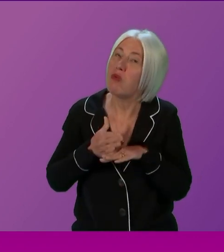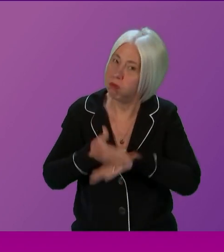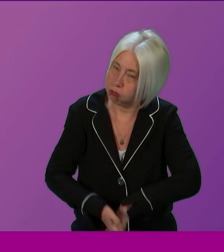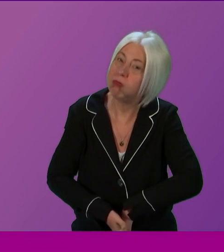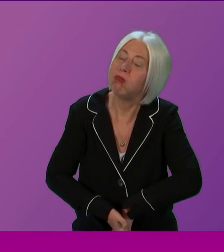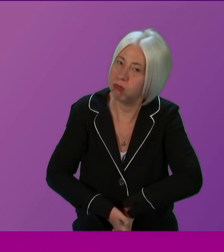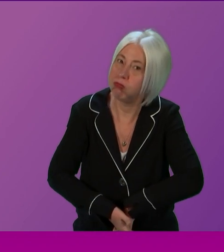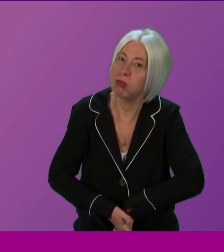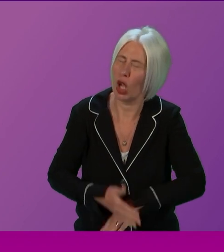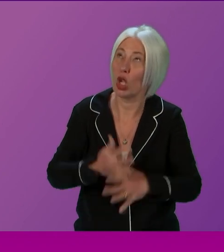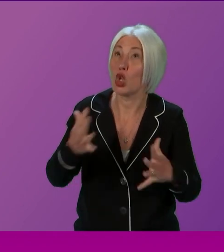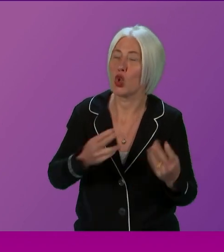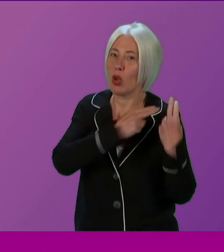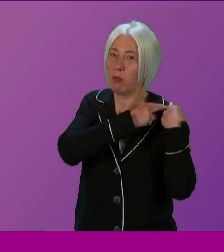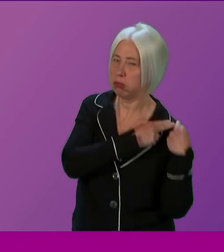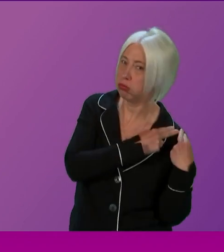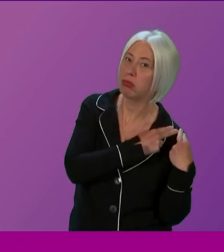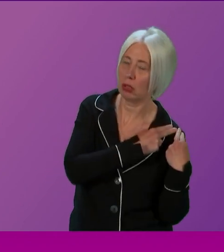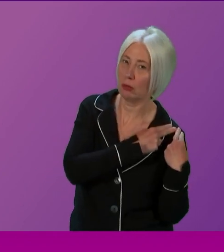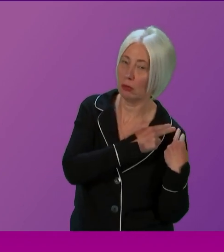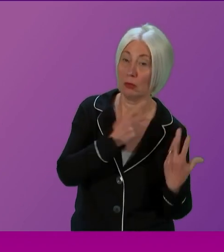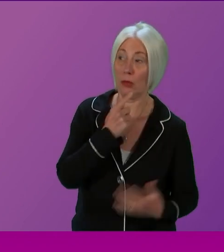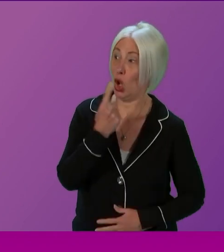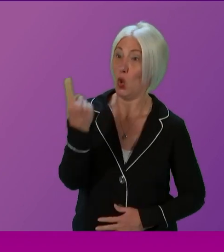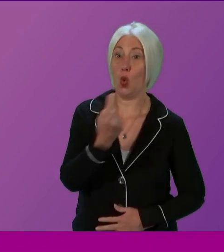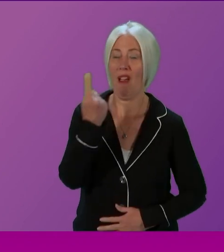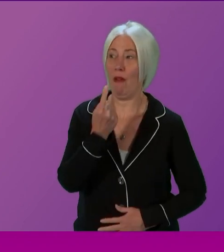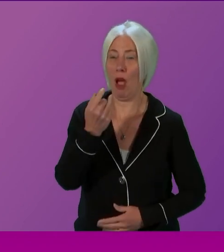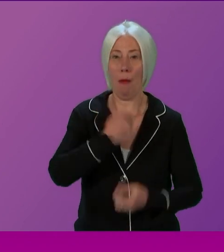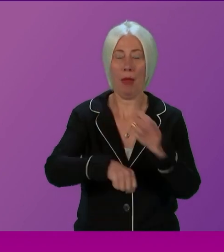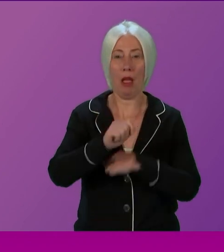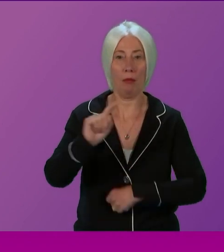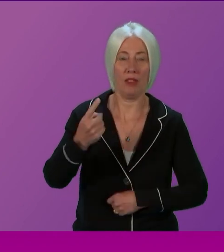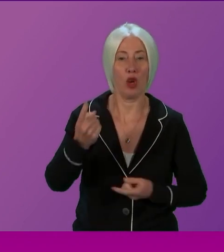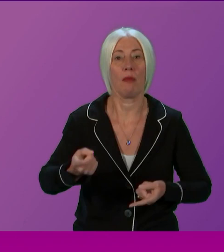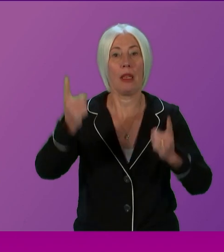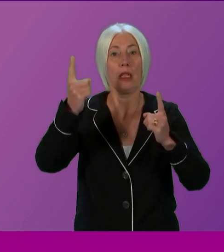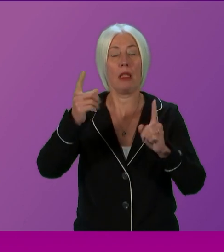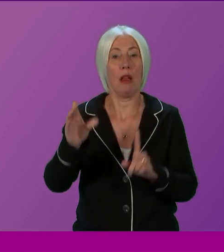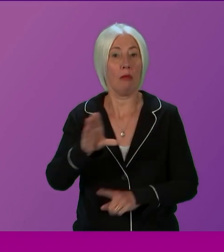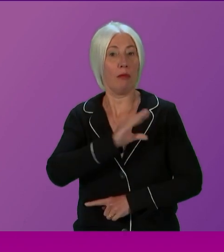massive responsibility. Whoever emerges in the position of First Minister and is standing here